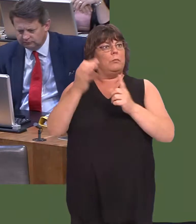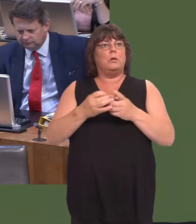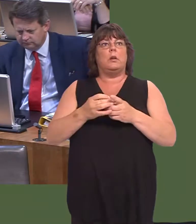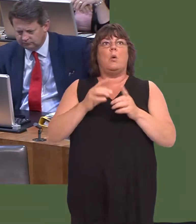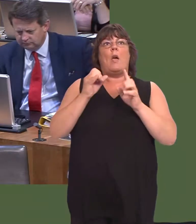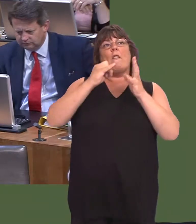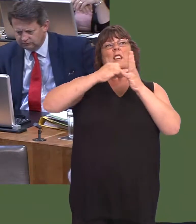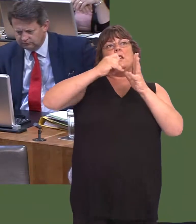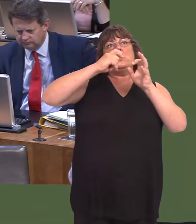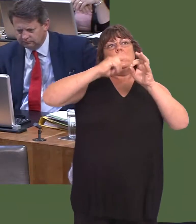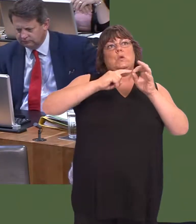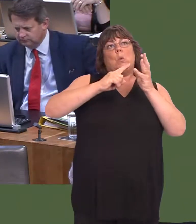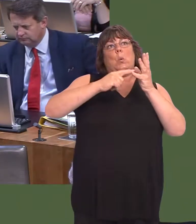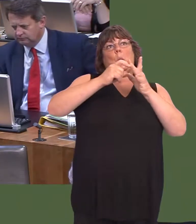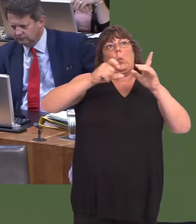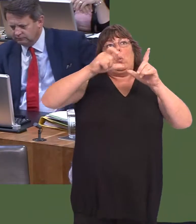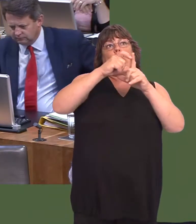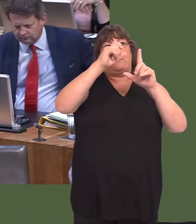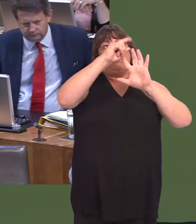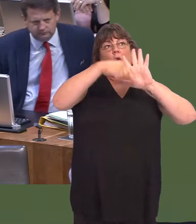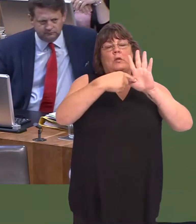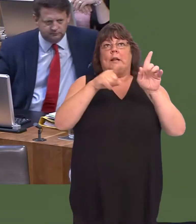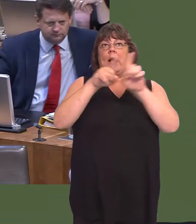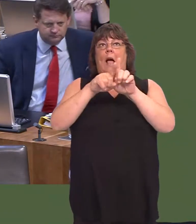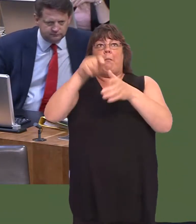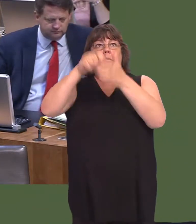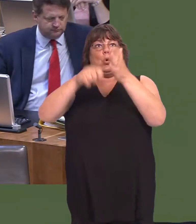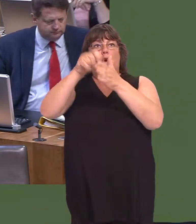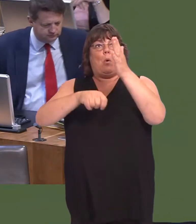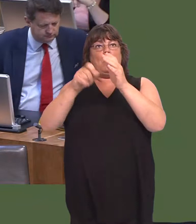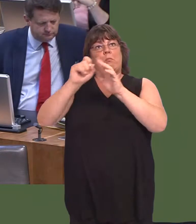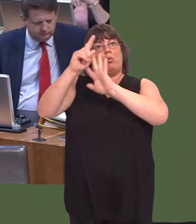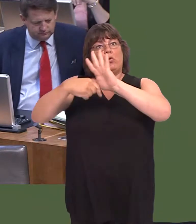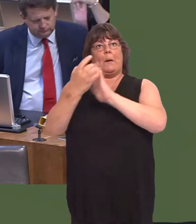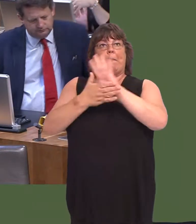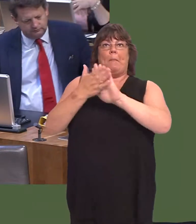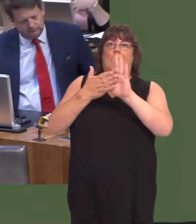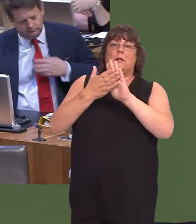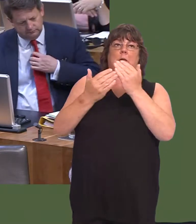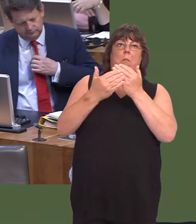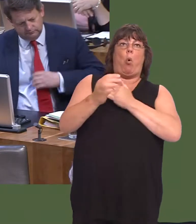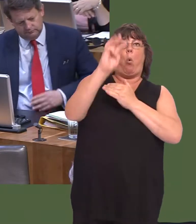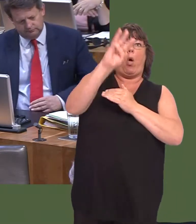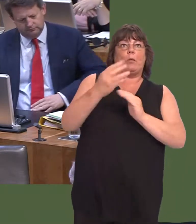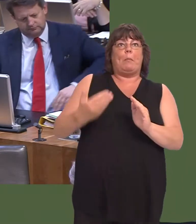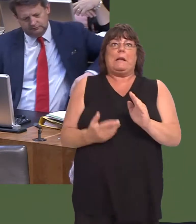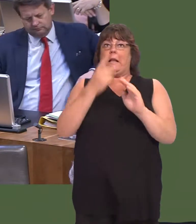Through initiatives such as the supplier qualification information database, for example, and the procurement initiative, we have ensured that Welsh businesses are better able to compete